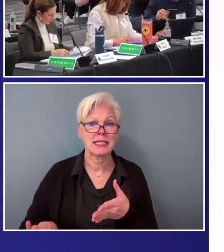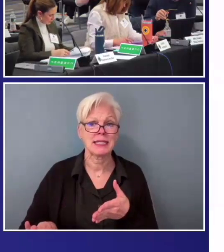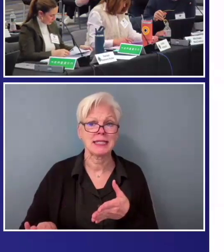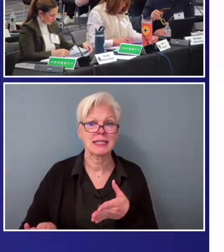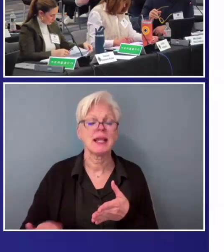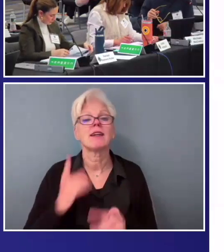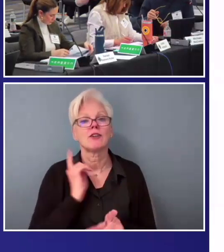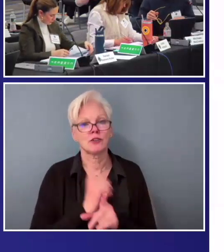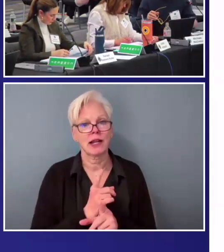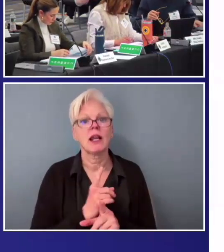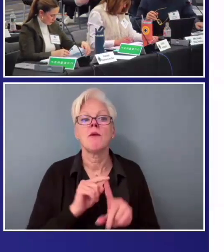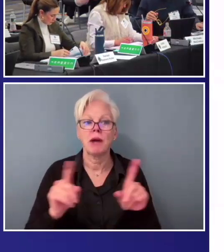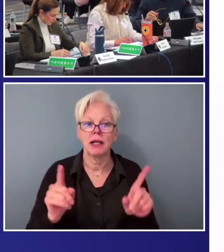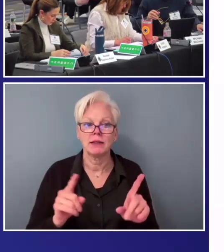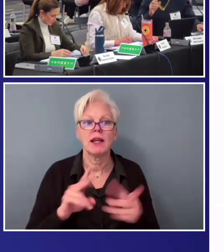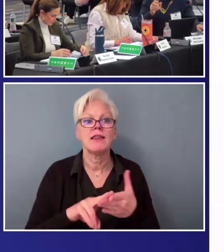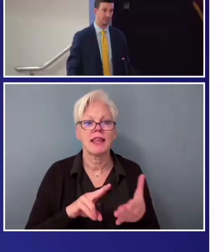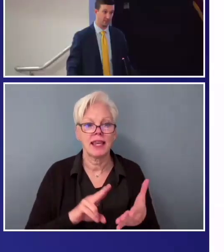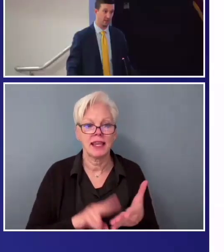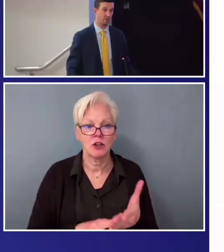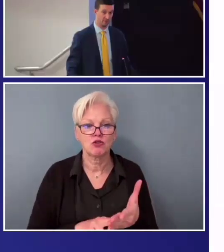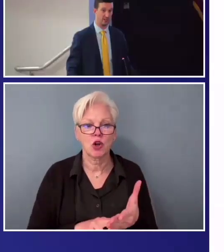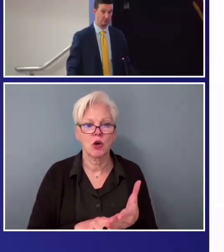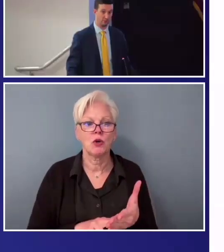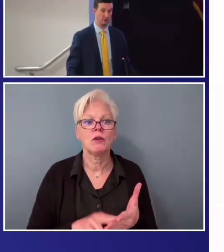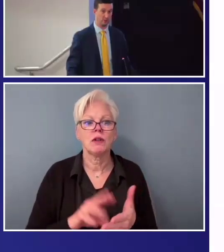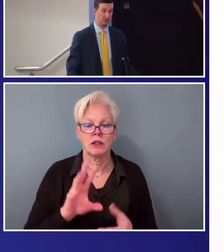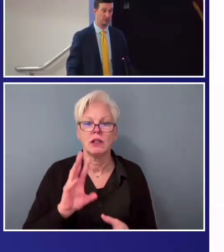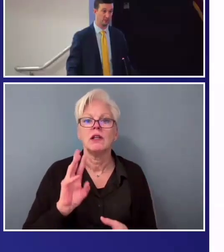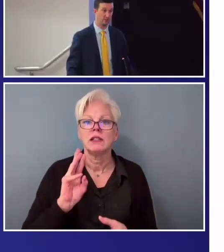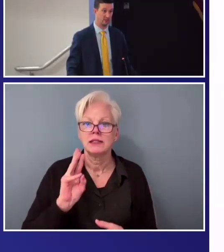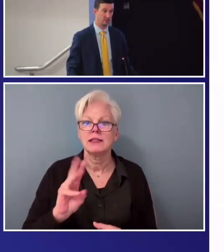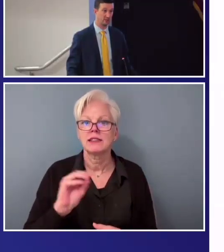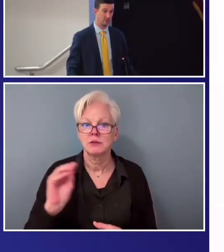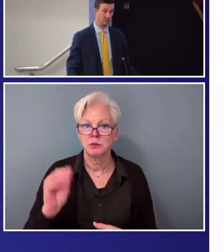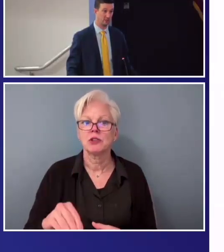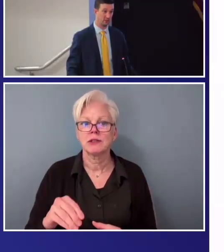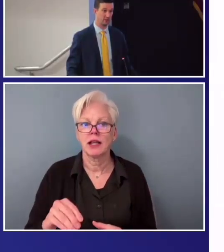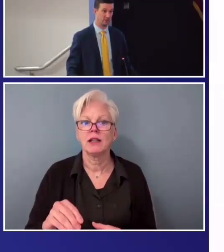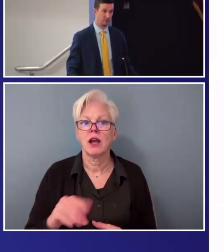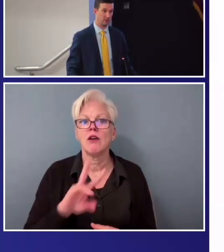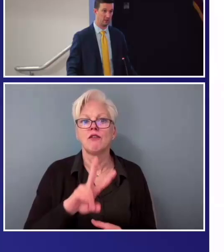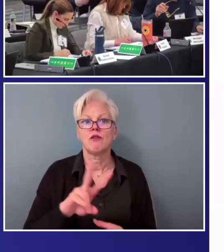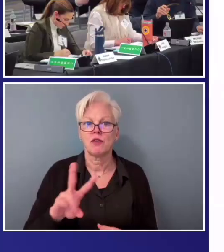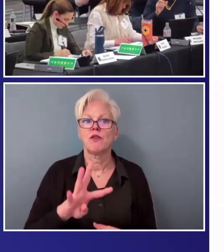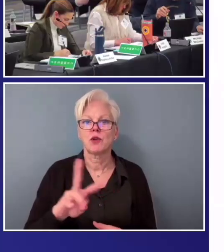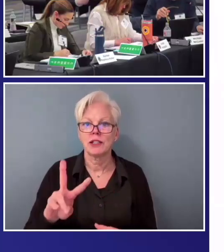That's correct. But they enroll 6% of the Title IV students. Yeah. So those -- that 42% of programs only